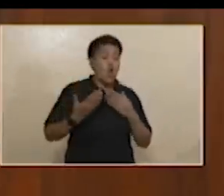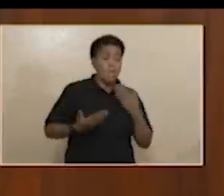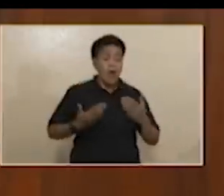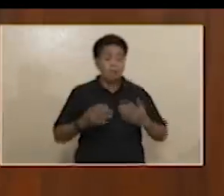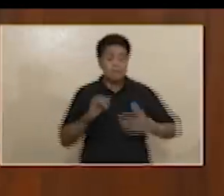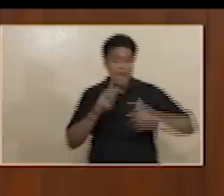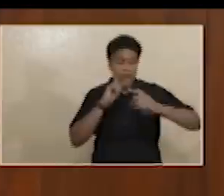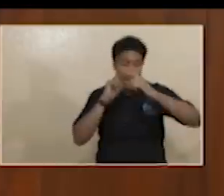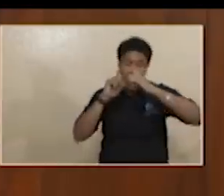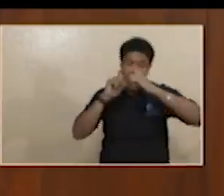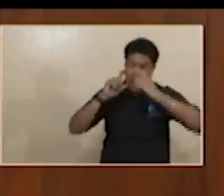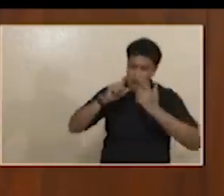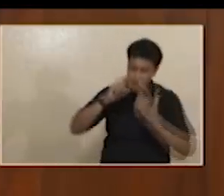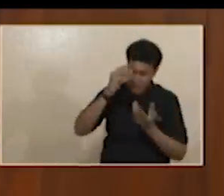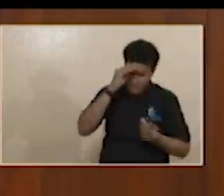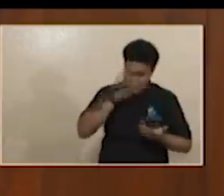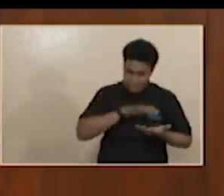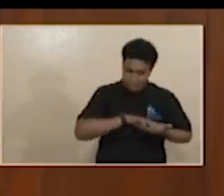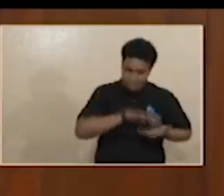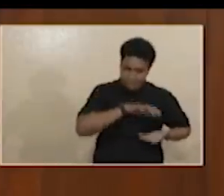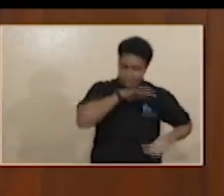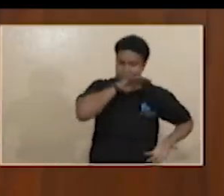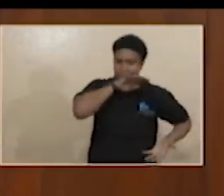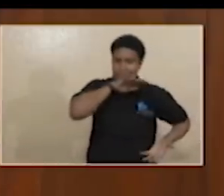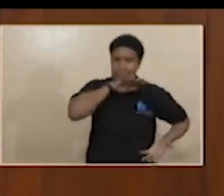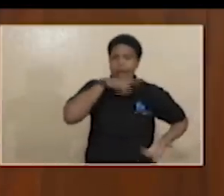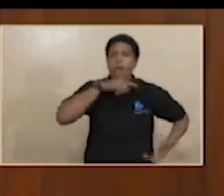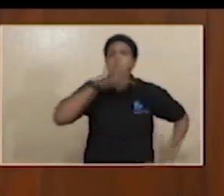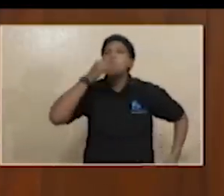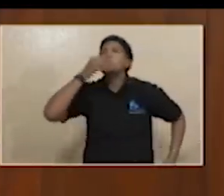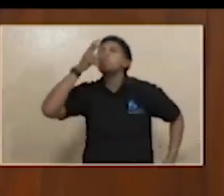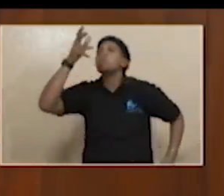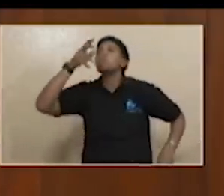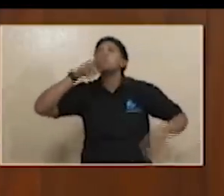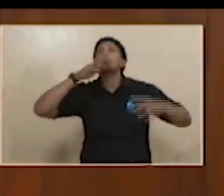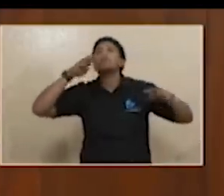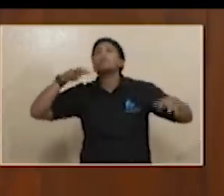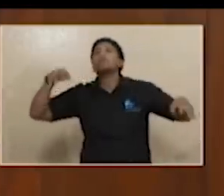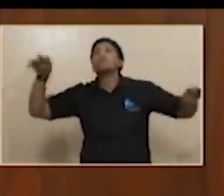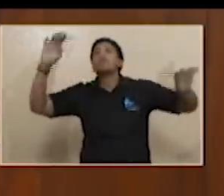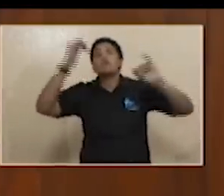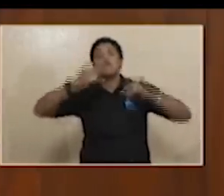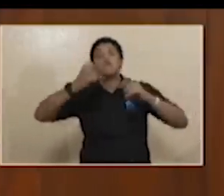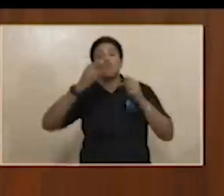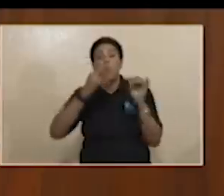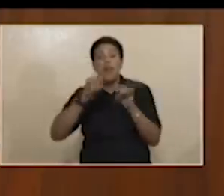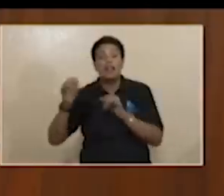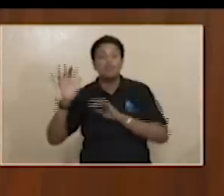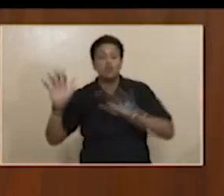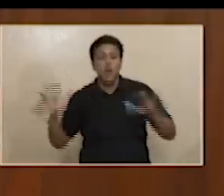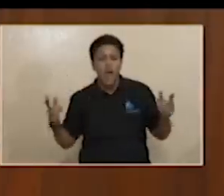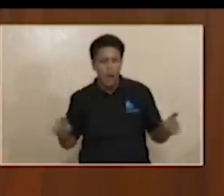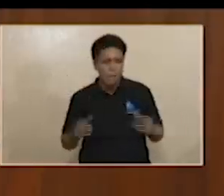large amount of information has been leaked of individual or individuals whether a judge